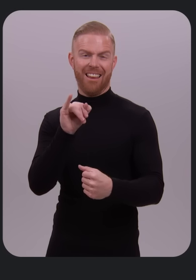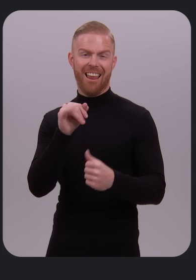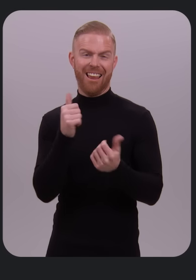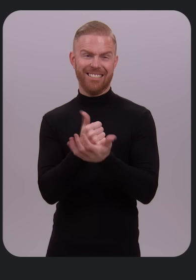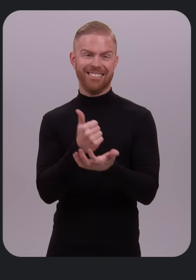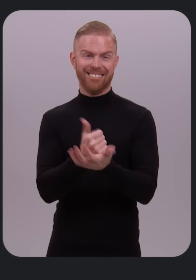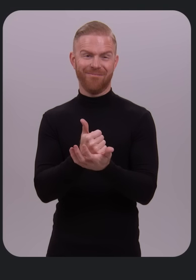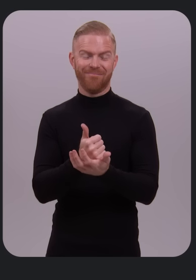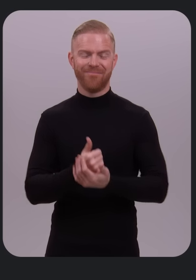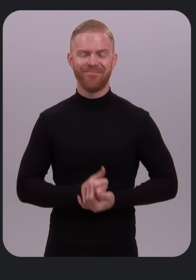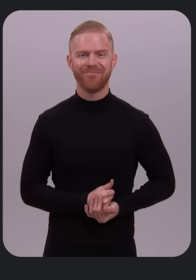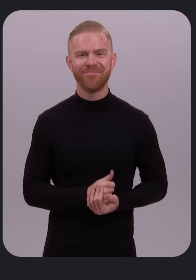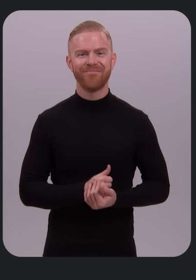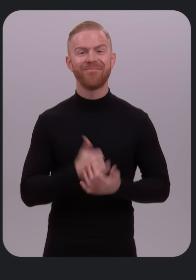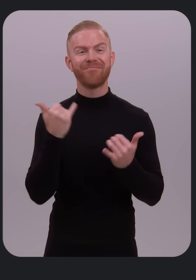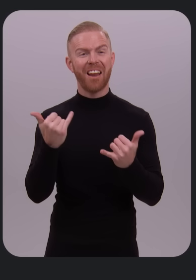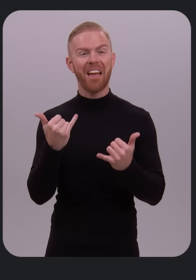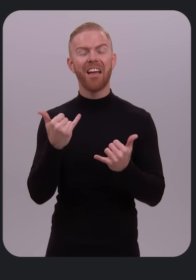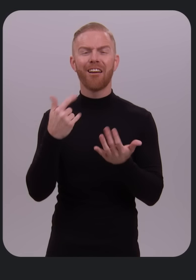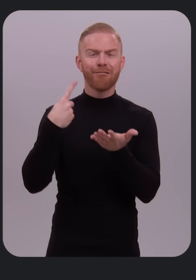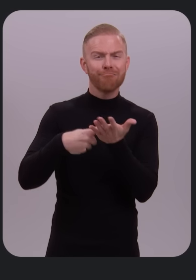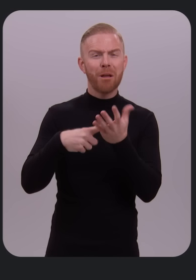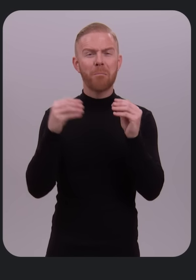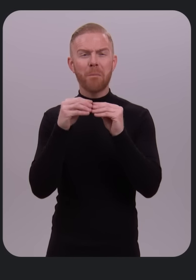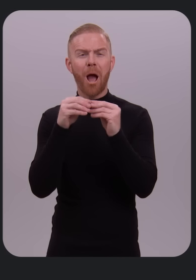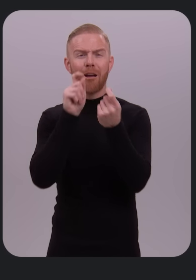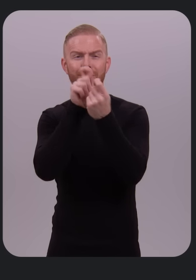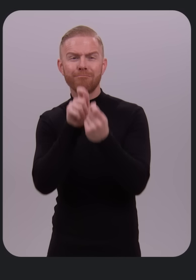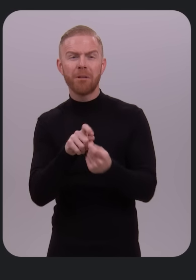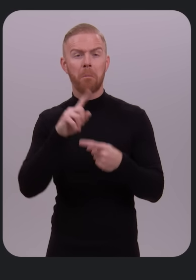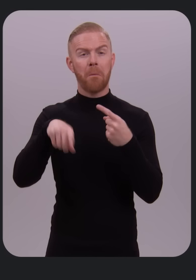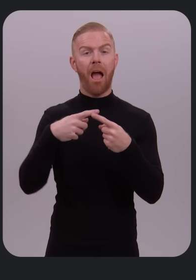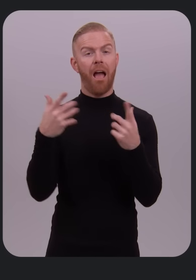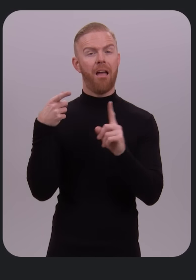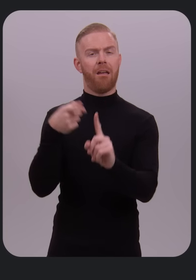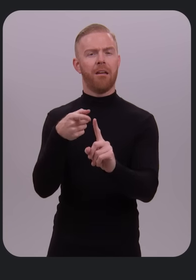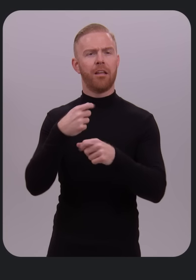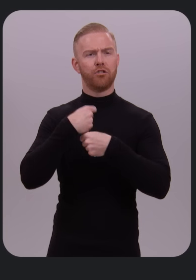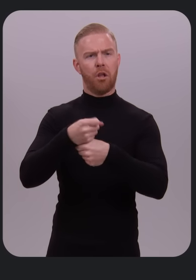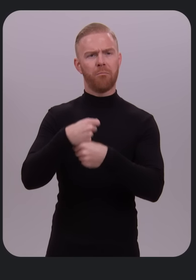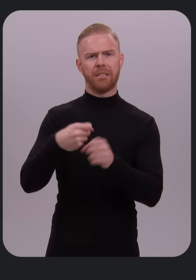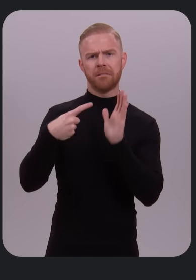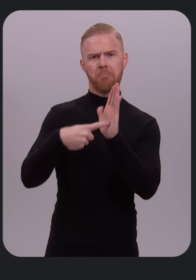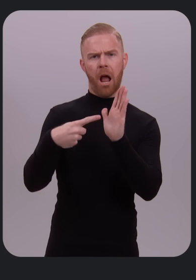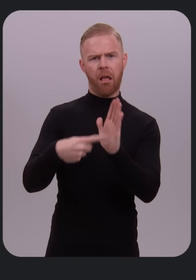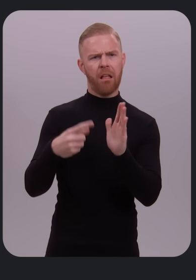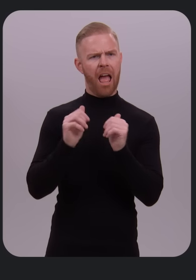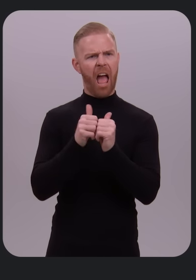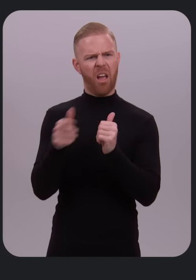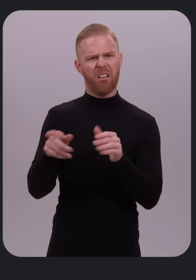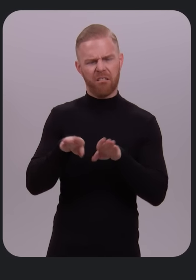And now, to go into more detail about how these generative models are unlocking creative expression, here's Jason.